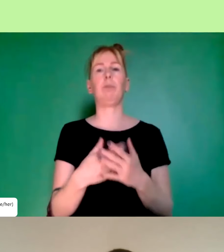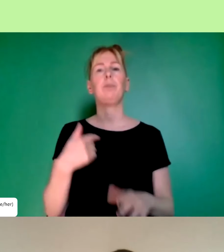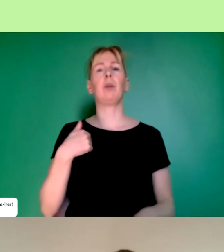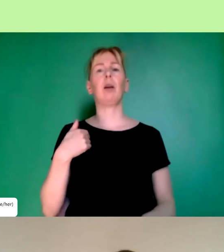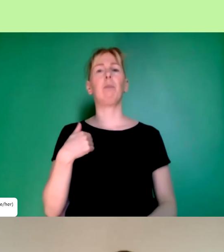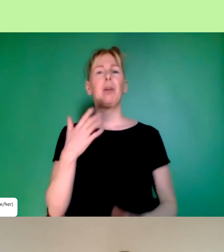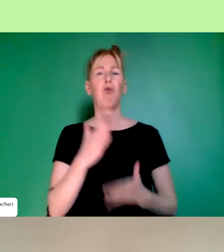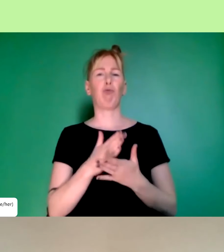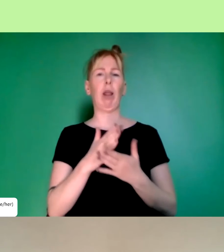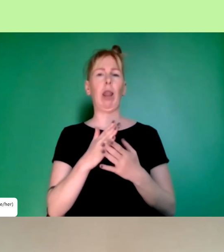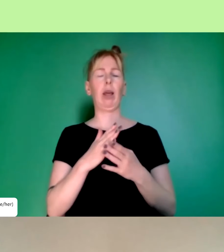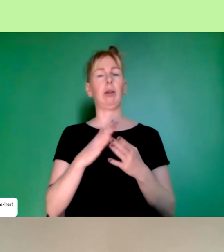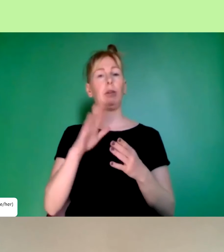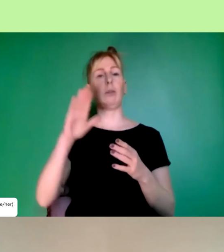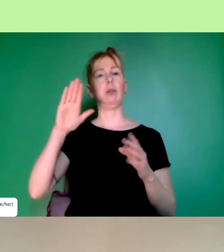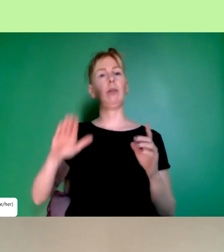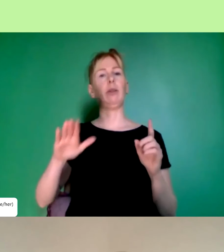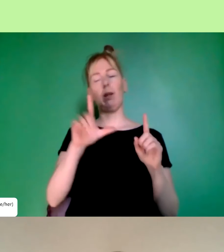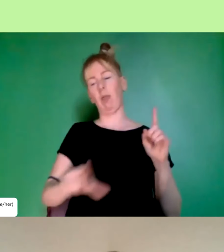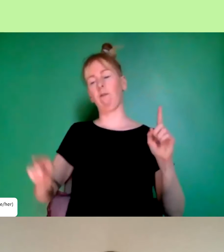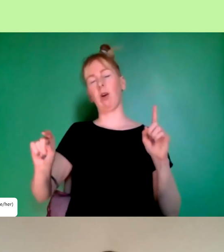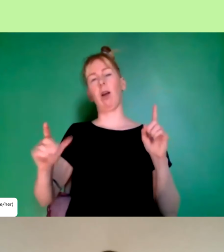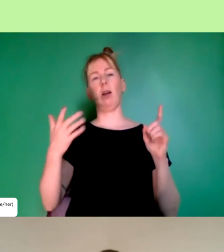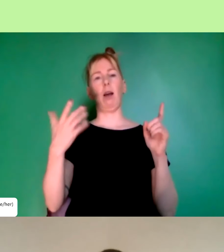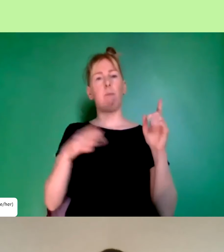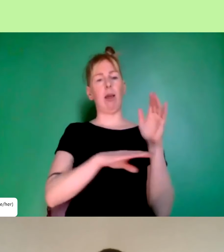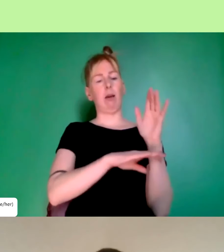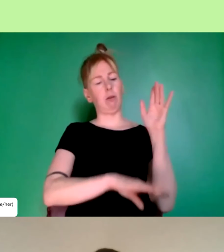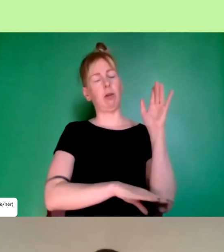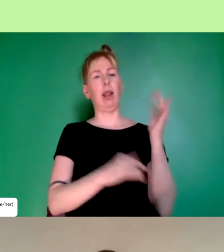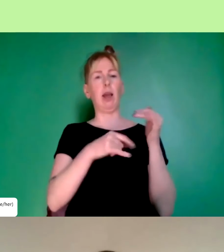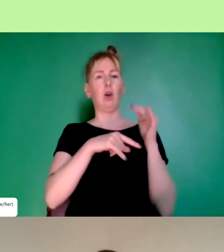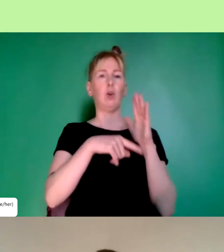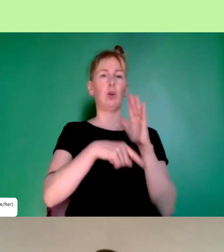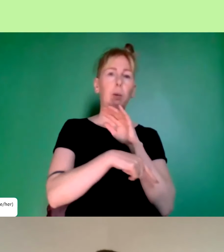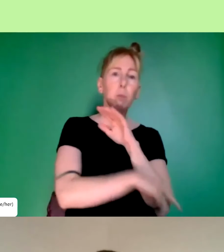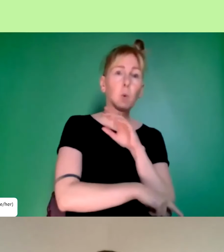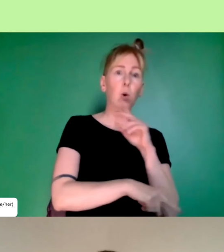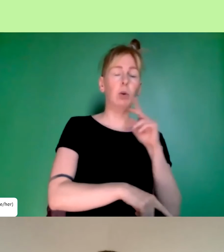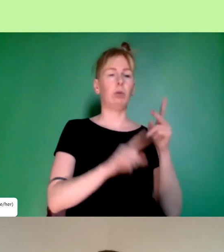class background. And so which means that I'm first generation to go to university, and